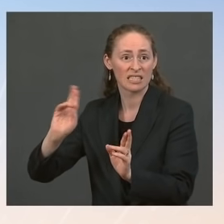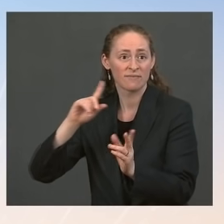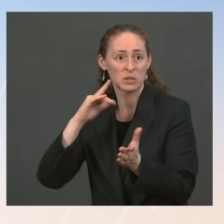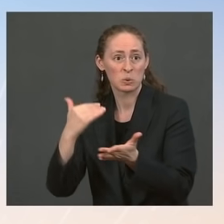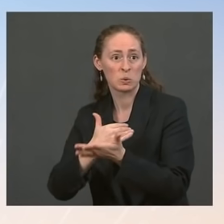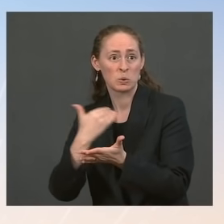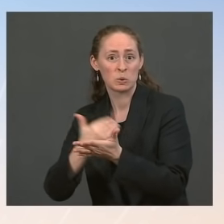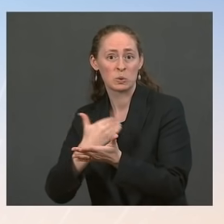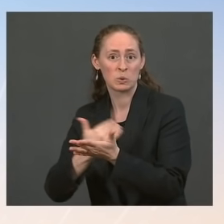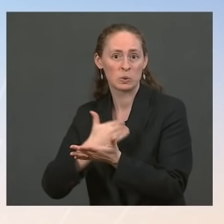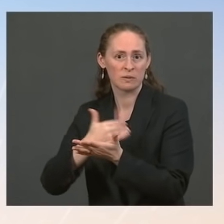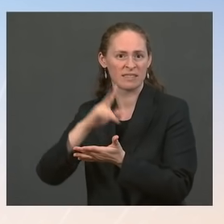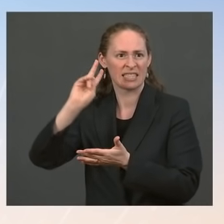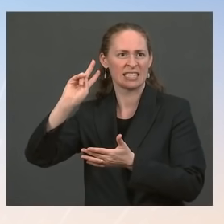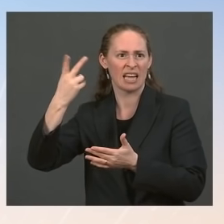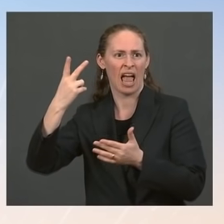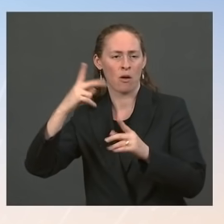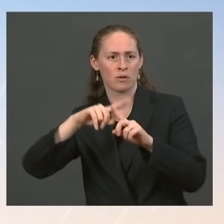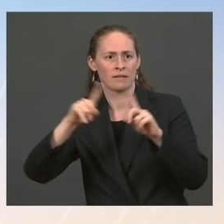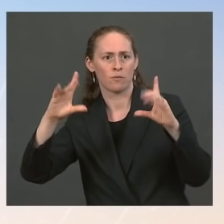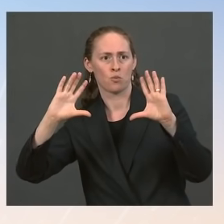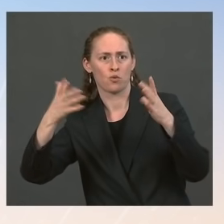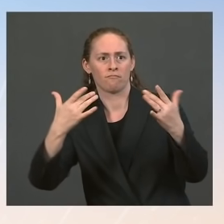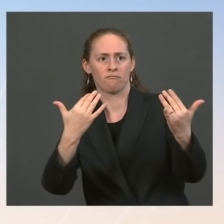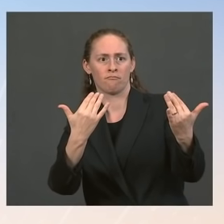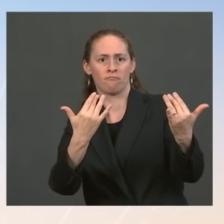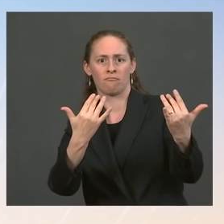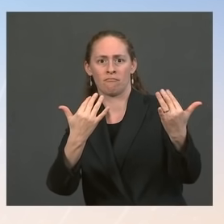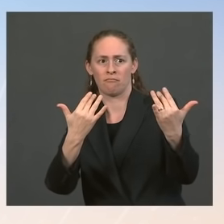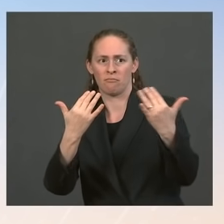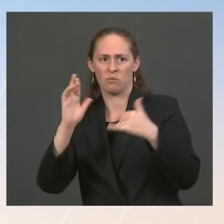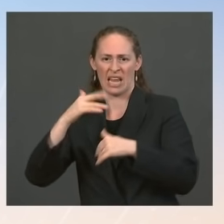There have been reports that the numbers could be between 15- and 20,000 more migrants.